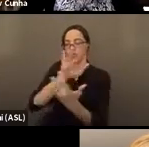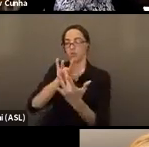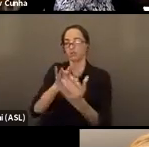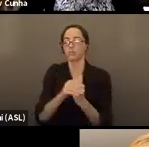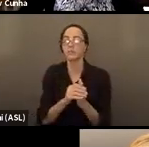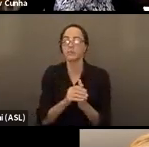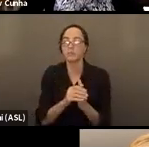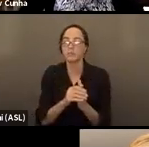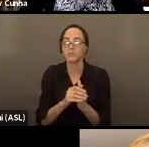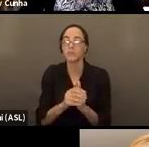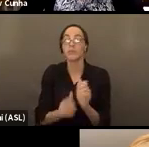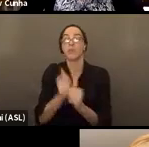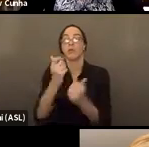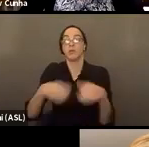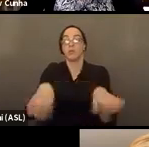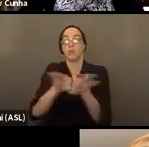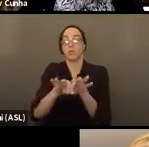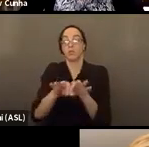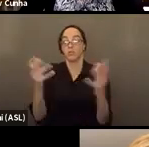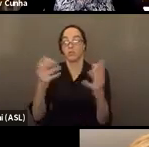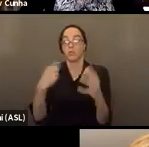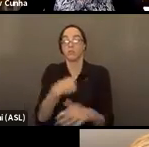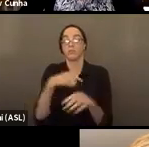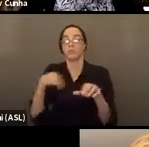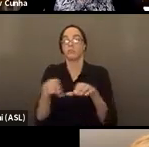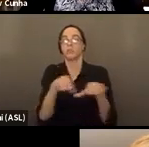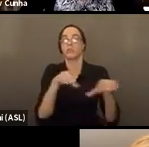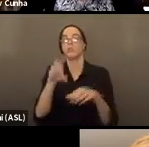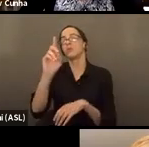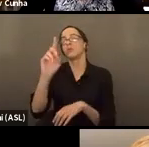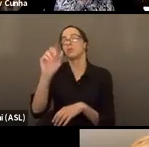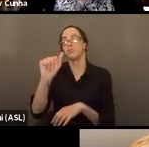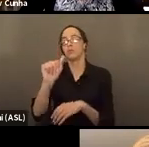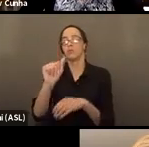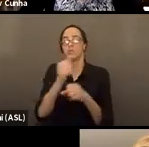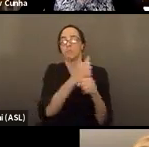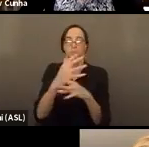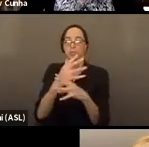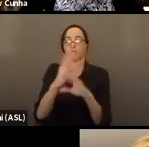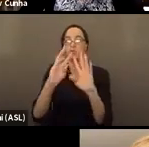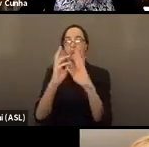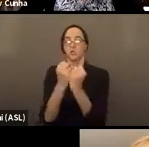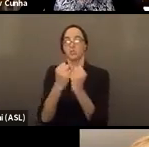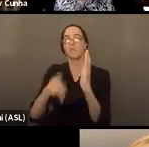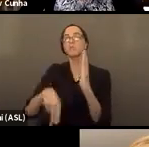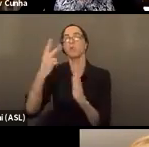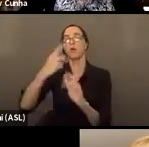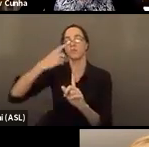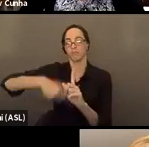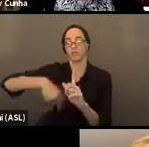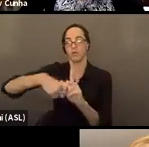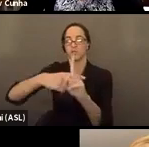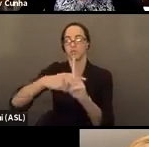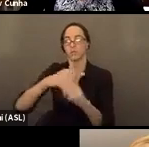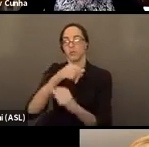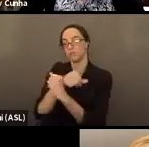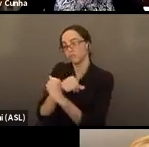uh preparedness workshop we do this twice a month and this is on zoom we can do it as a one-on-one